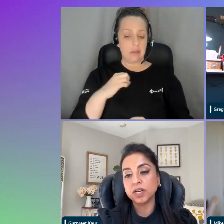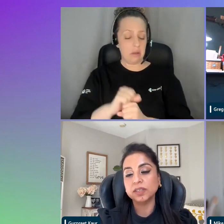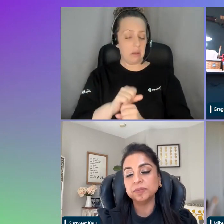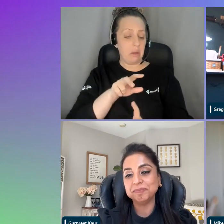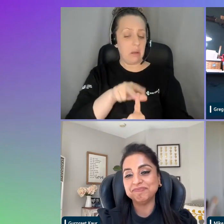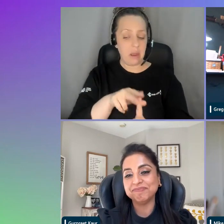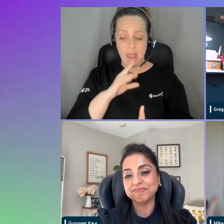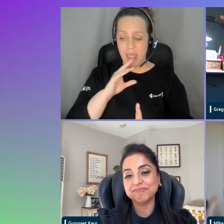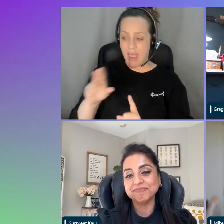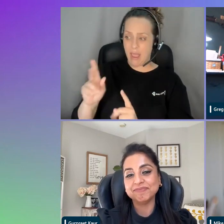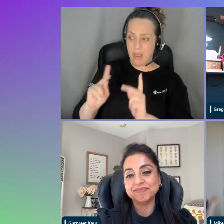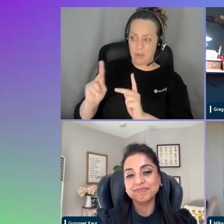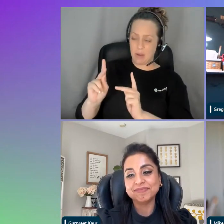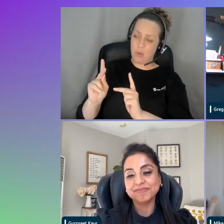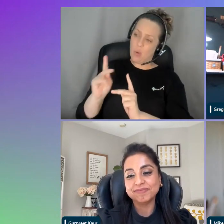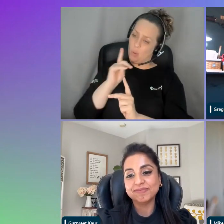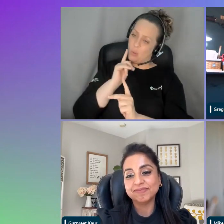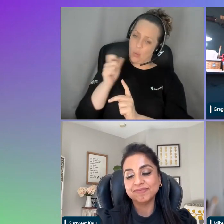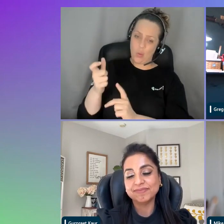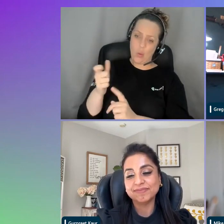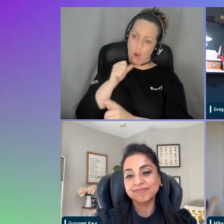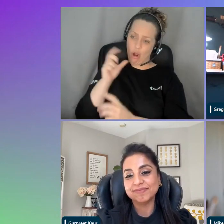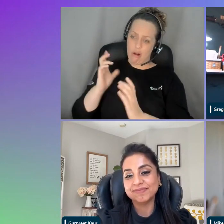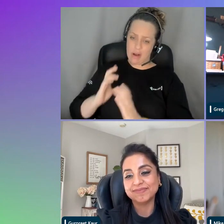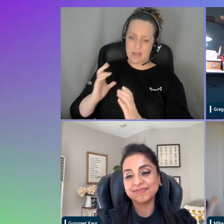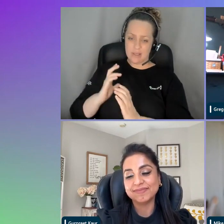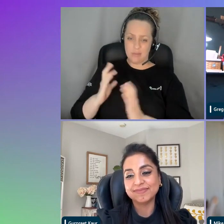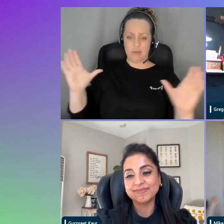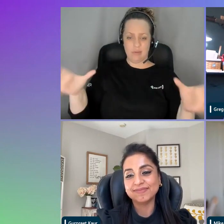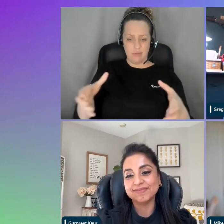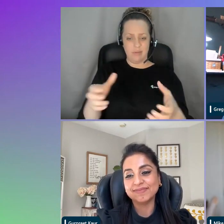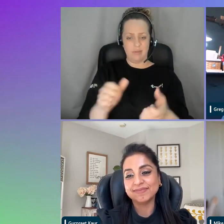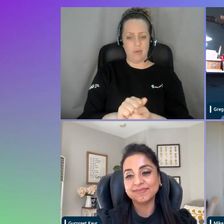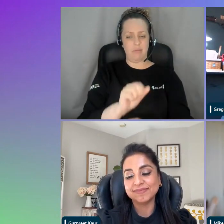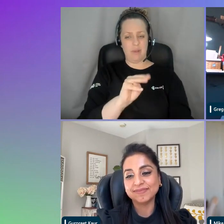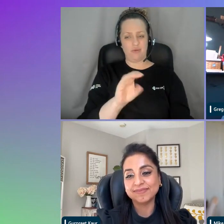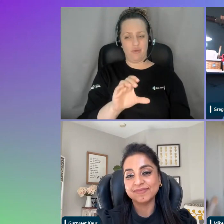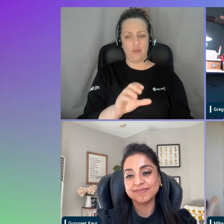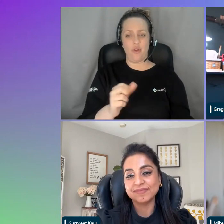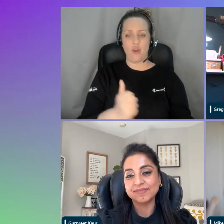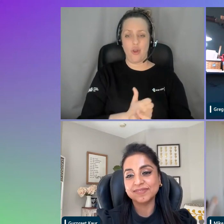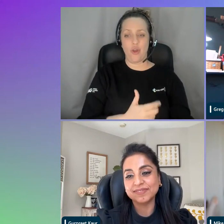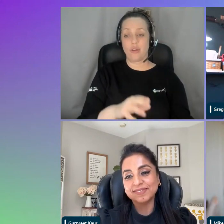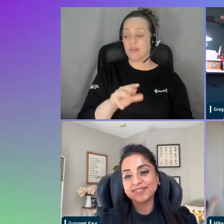Thank you. Awesome Mike. >> Yeah, it does sound awesome,